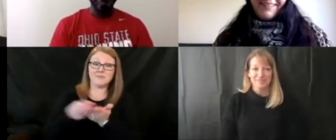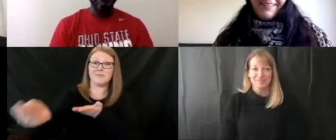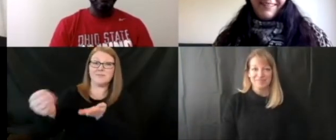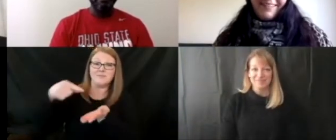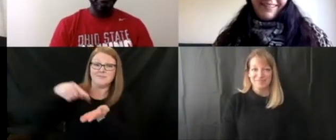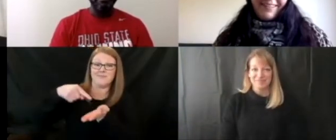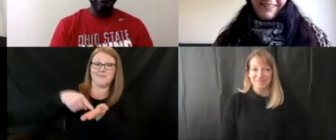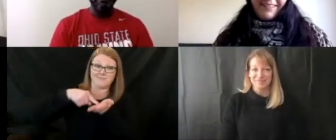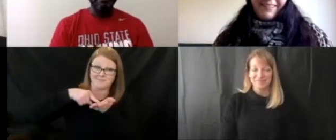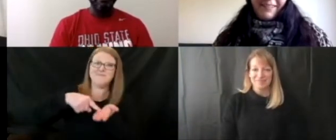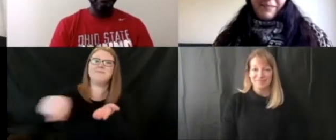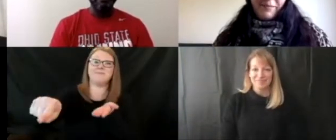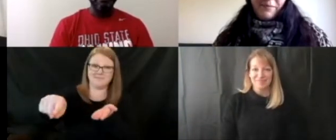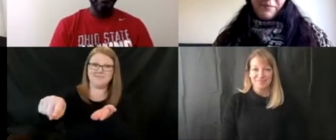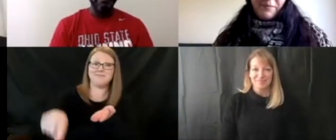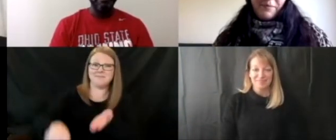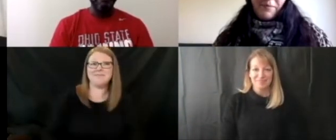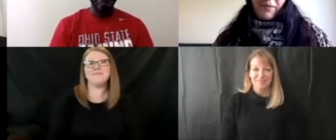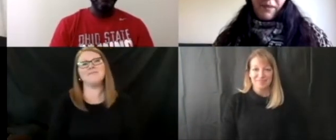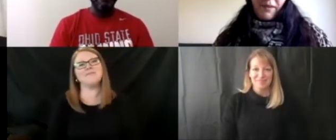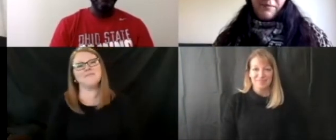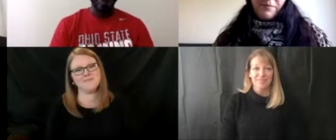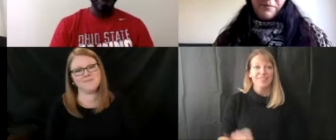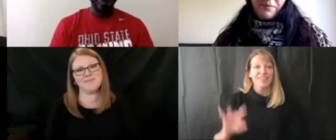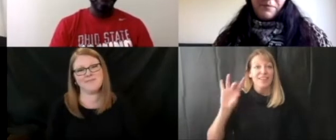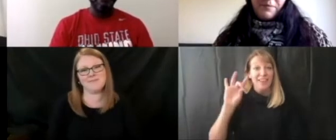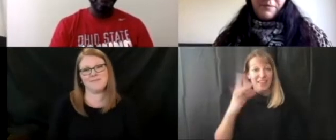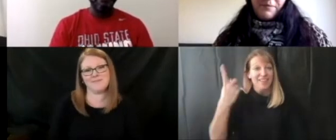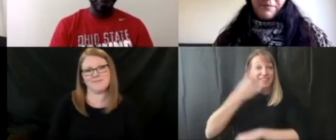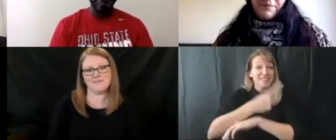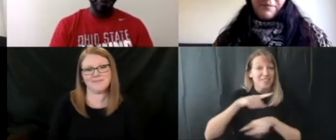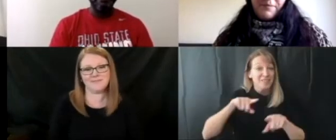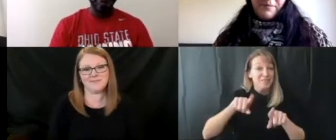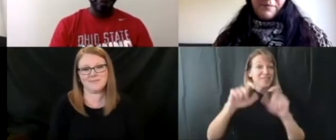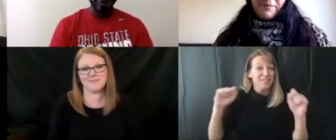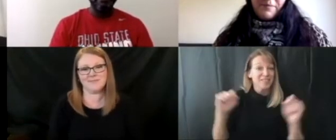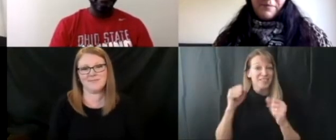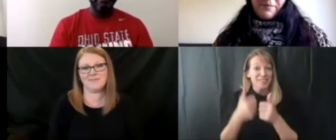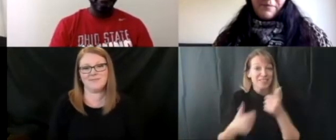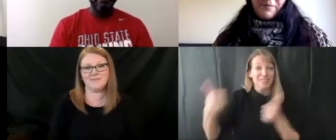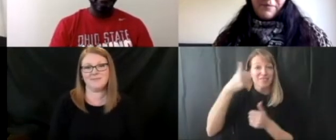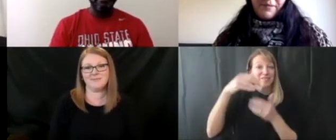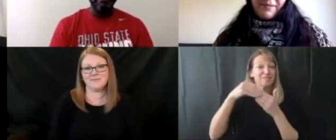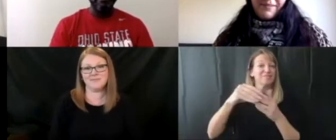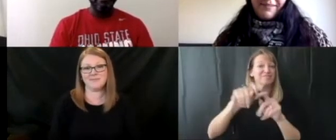a tree on the eighth day of winter senior leadership gave to me